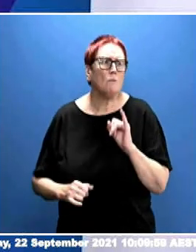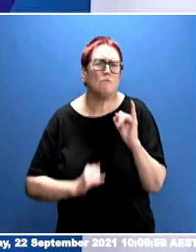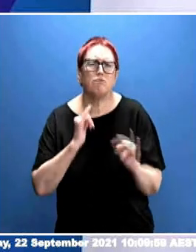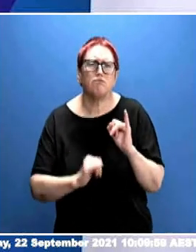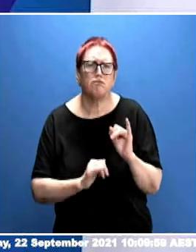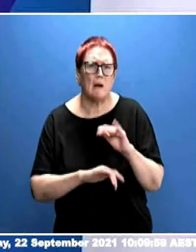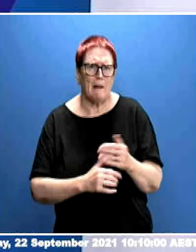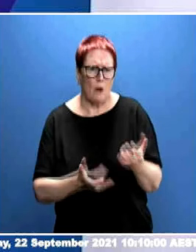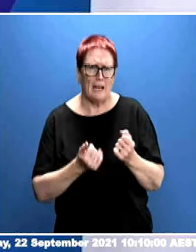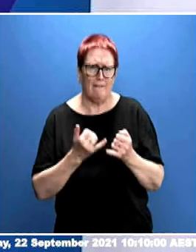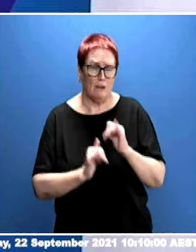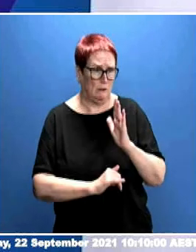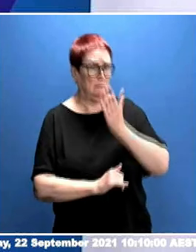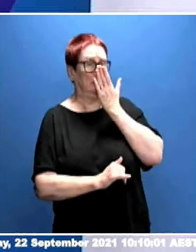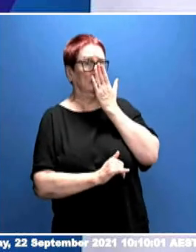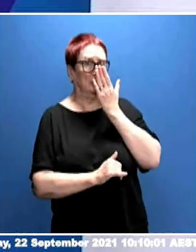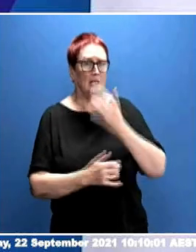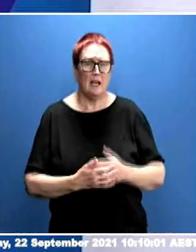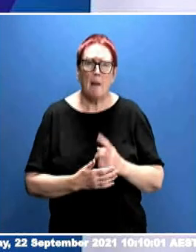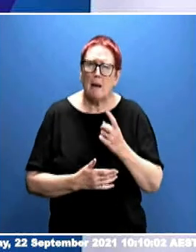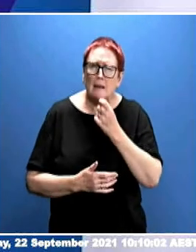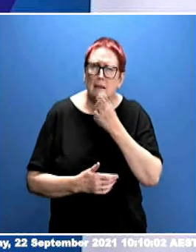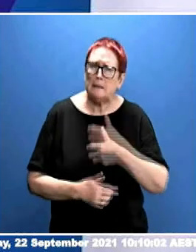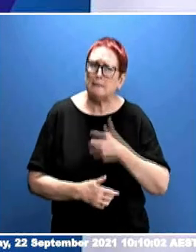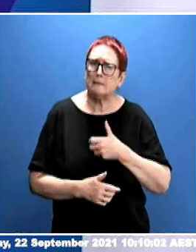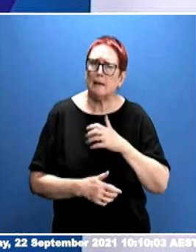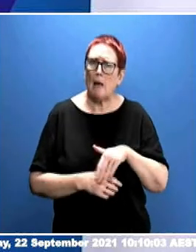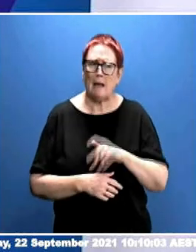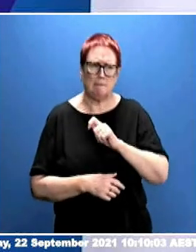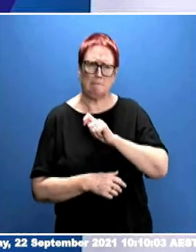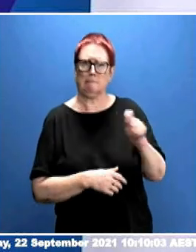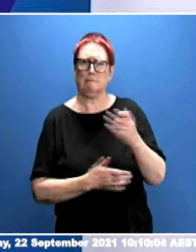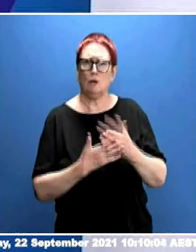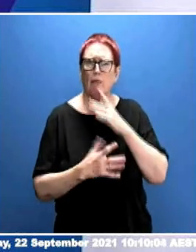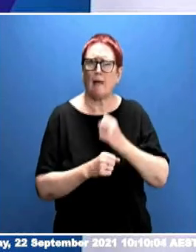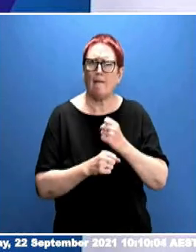but it's really these notices that come well before. We've taken issue before with them.